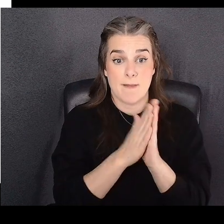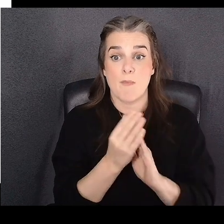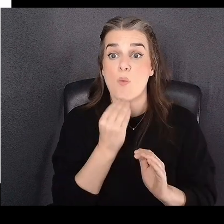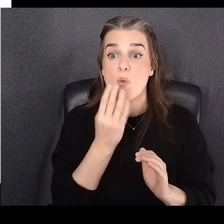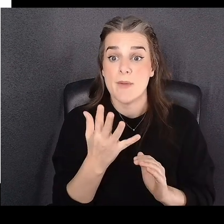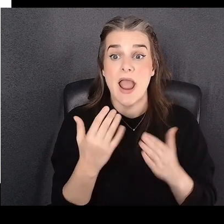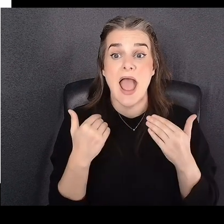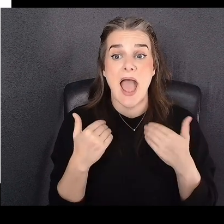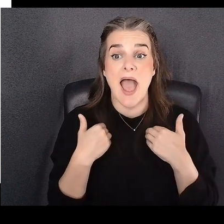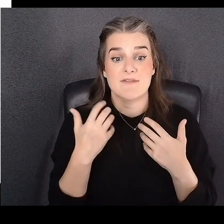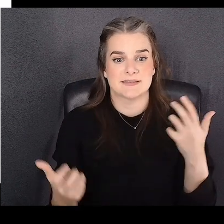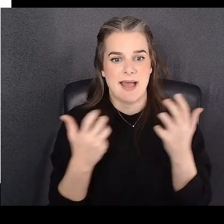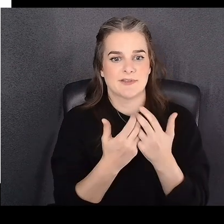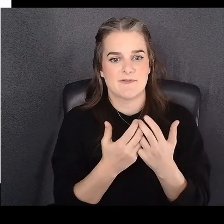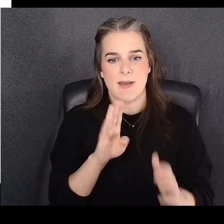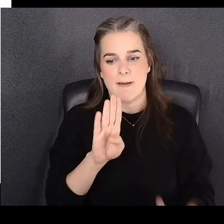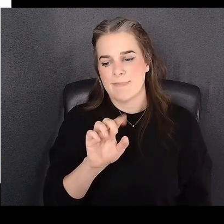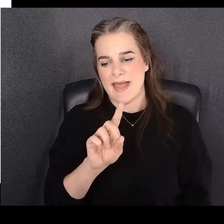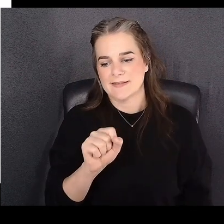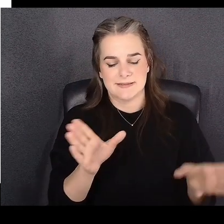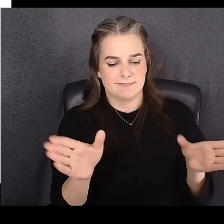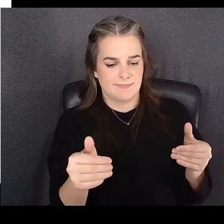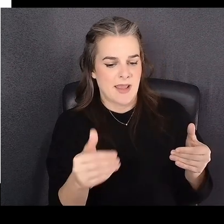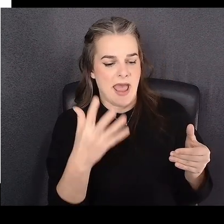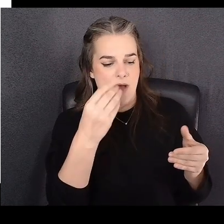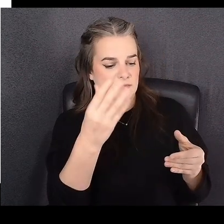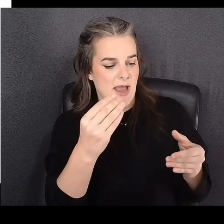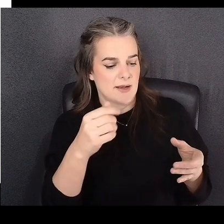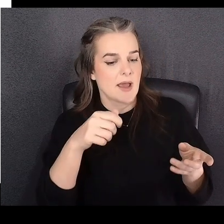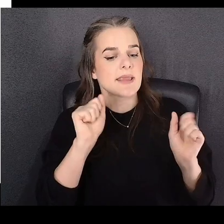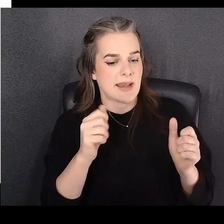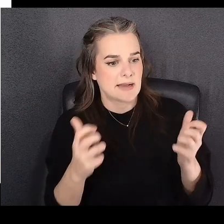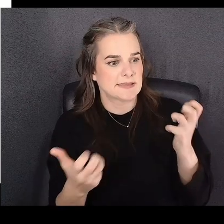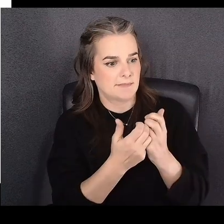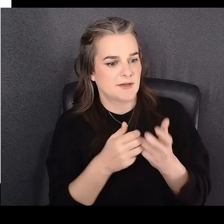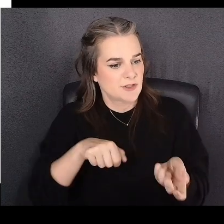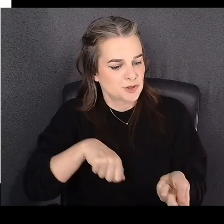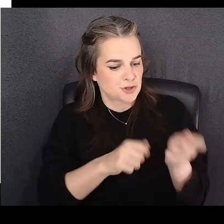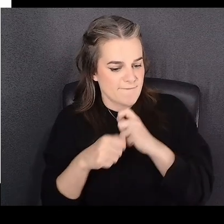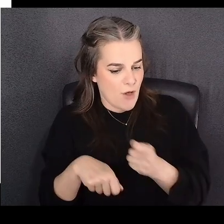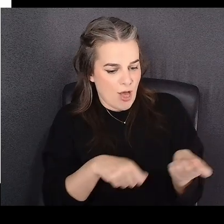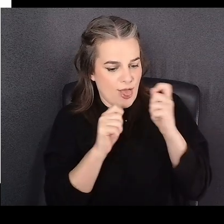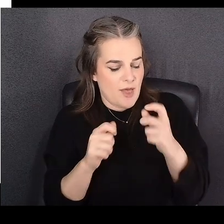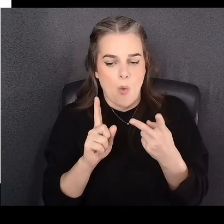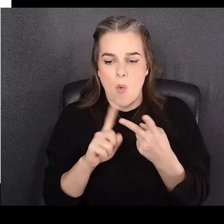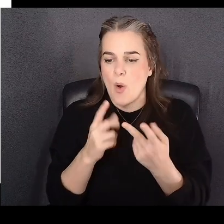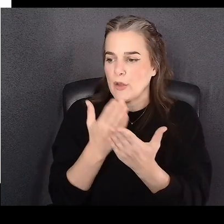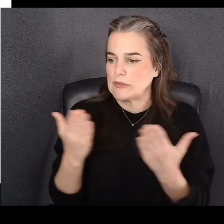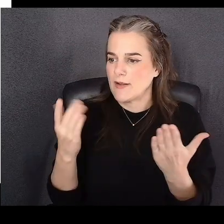So they might have an adapted shovel or an adapted utensil for digging. And then they're transferring their little babies